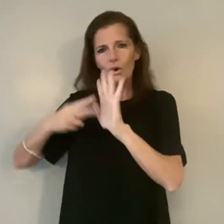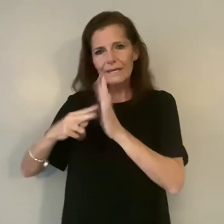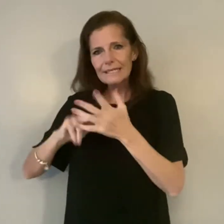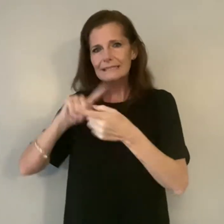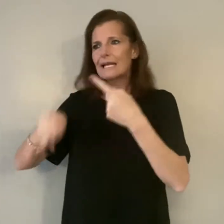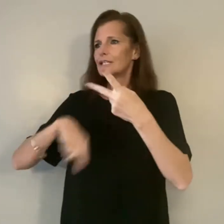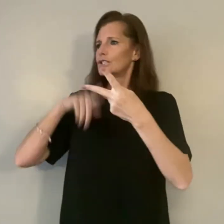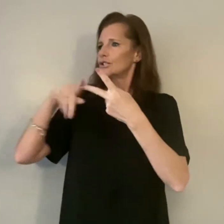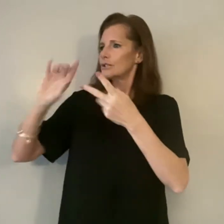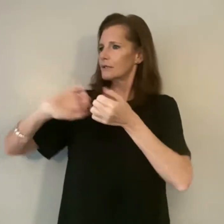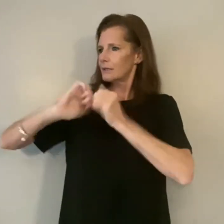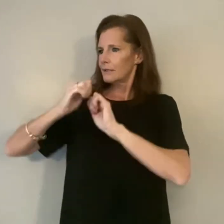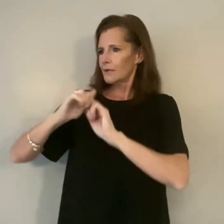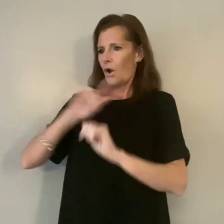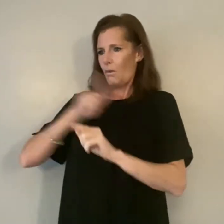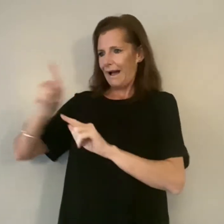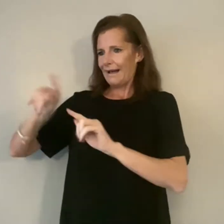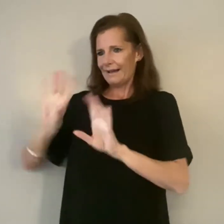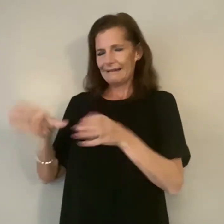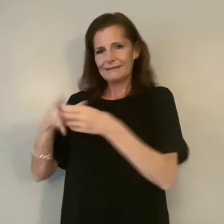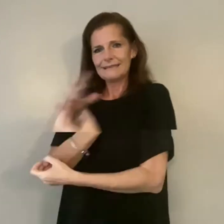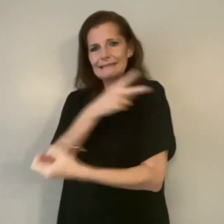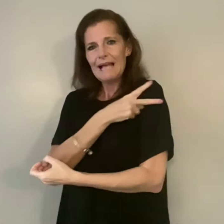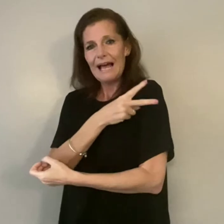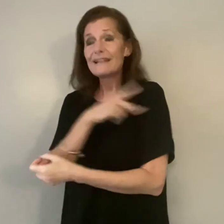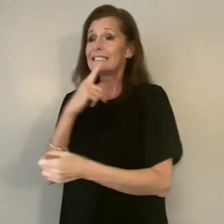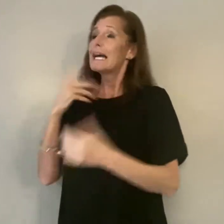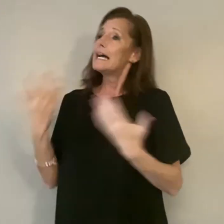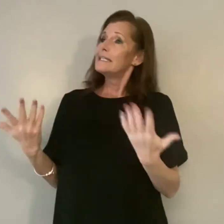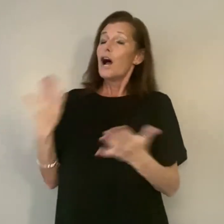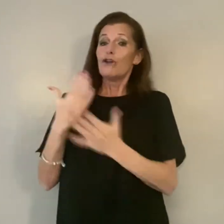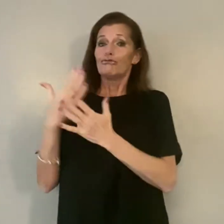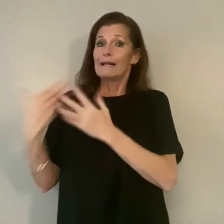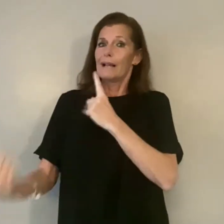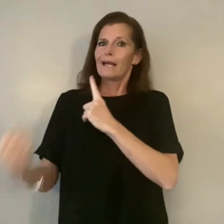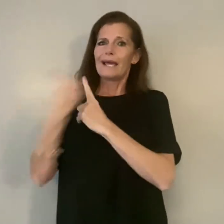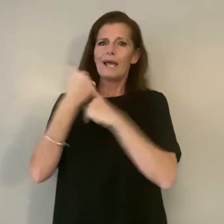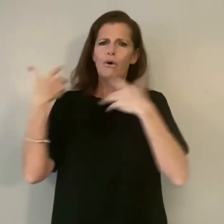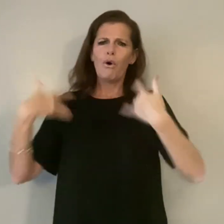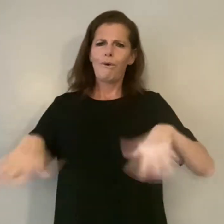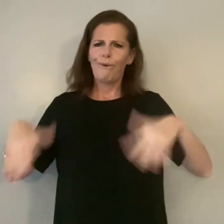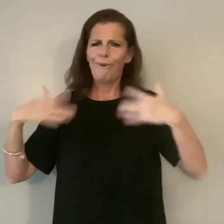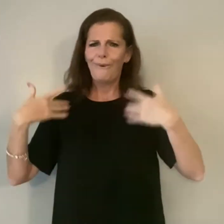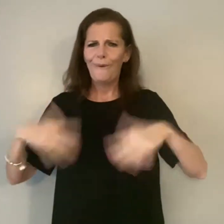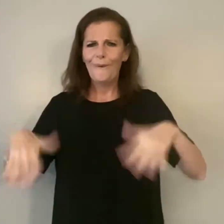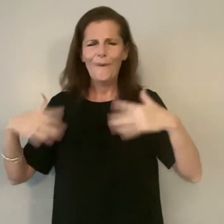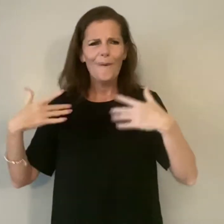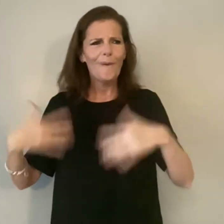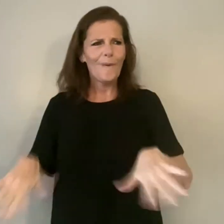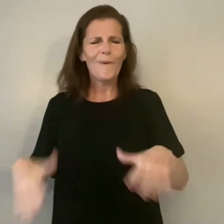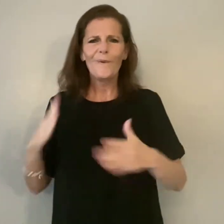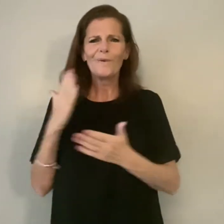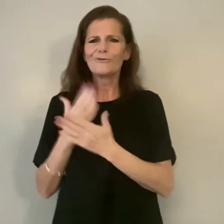and your colleagues as the delivery team? I think the impact has been really profound in many ways.